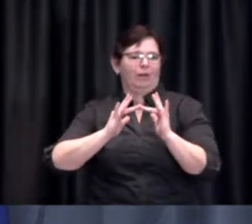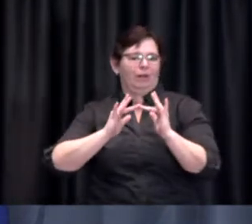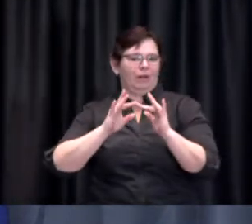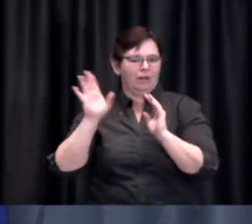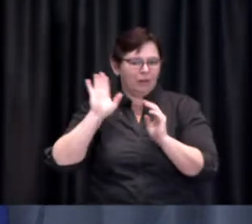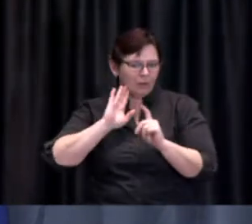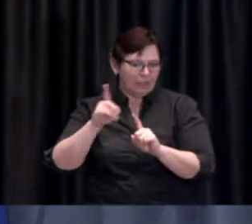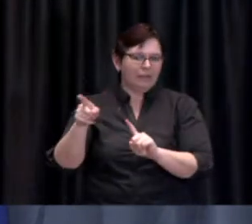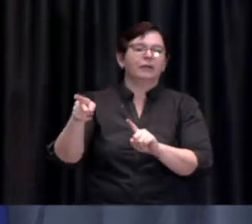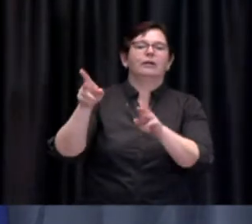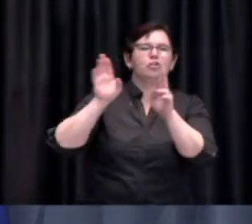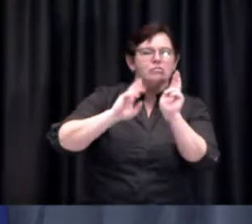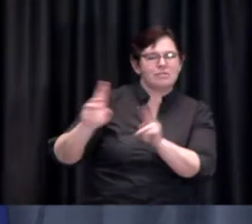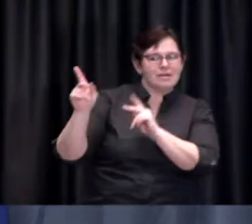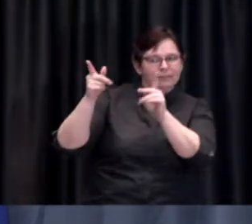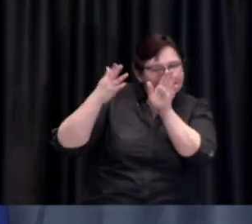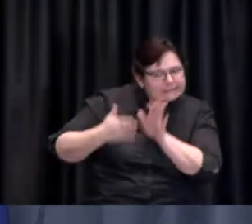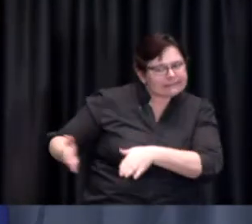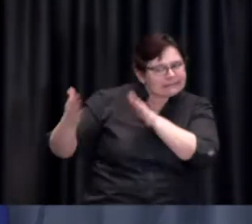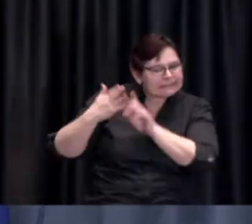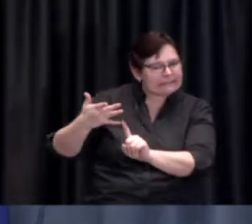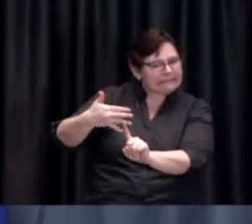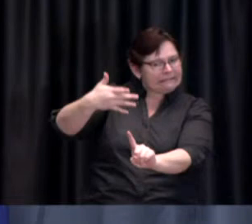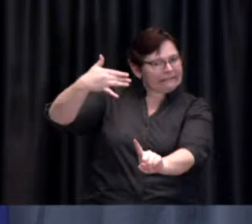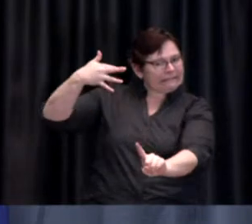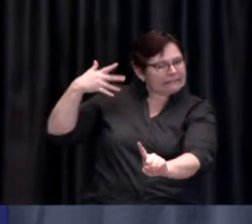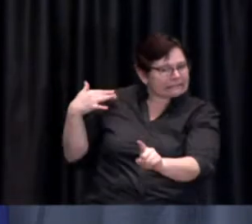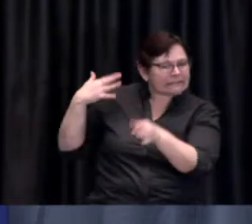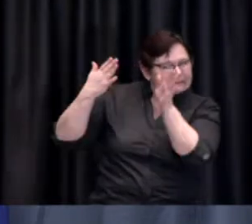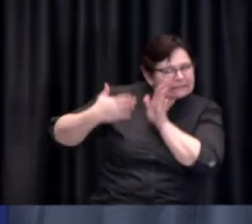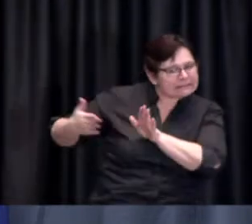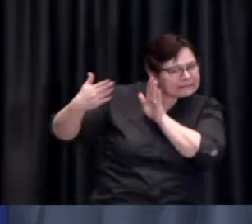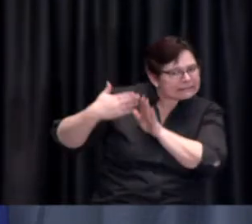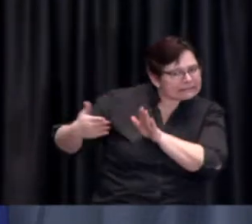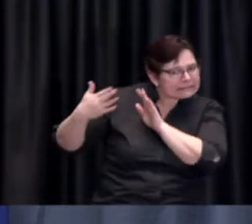namely to switch to a virtual event some of them had already taken the step themselves of indicating